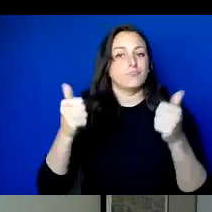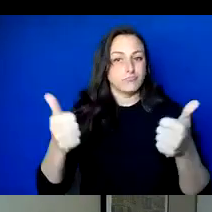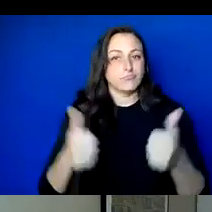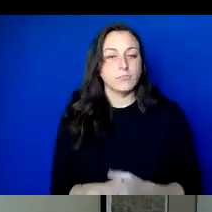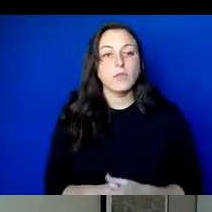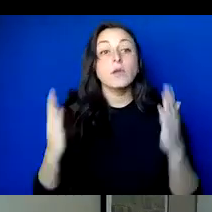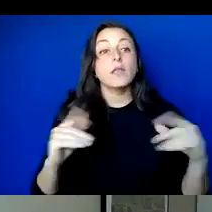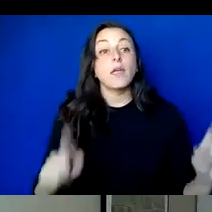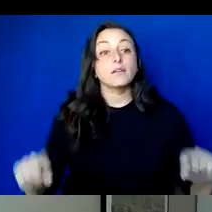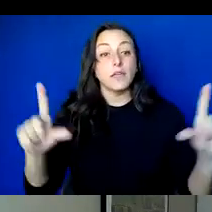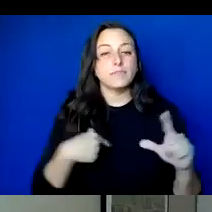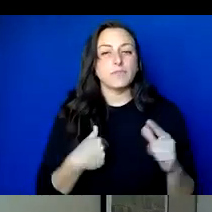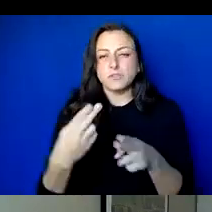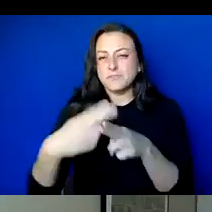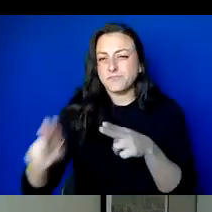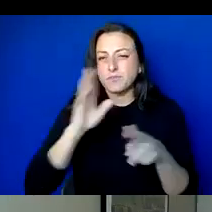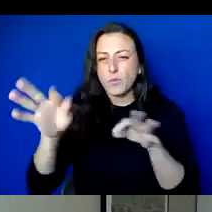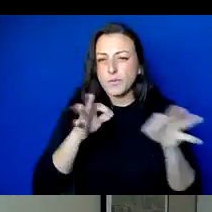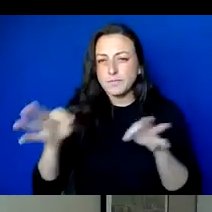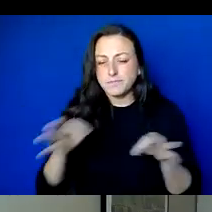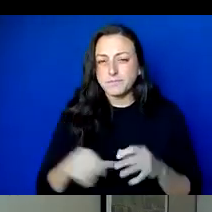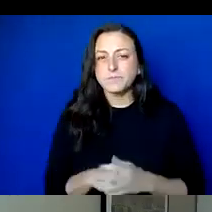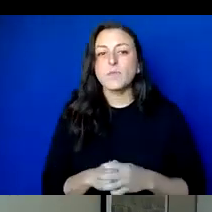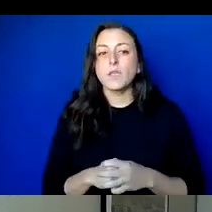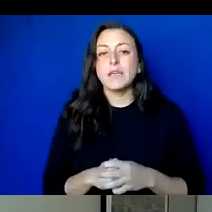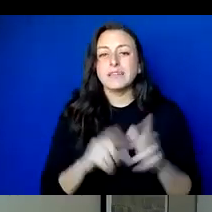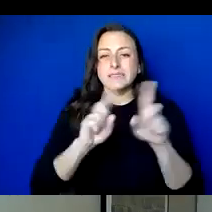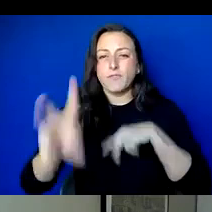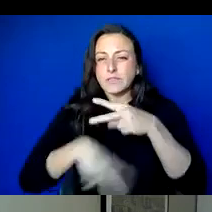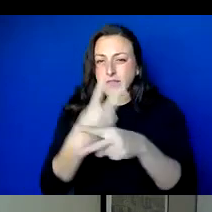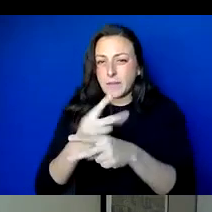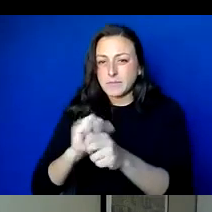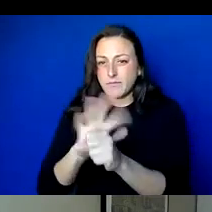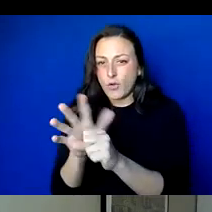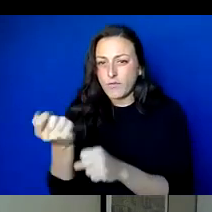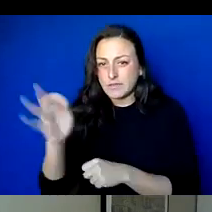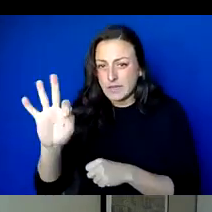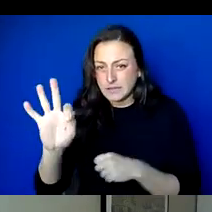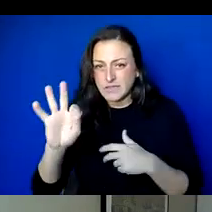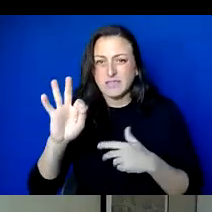I want to briefly talk about the variants of COVID-19 that we are seeing occurring